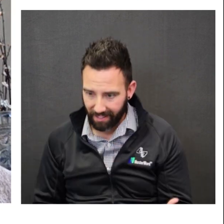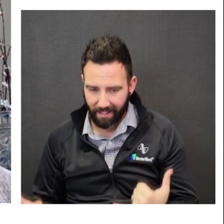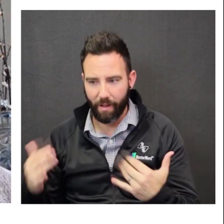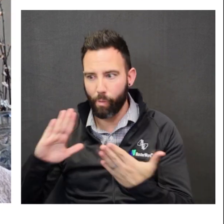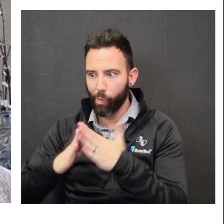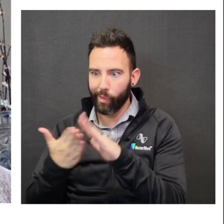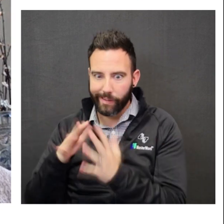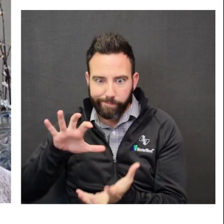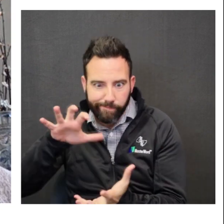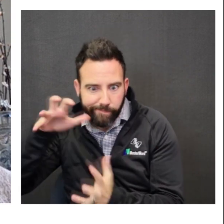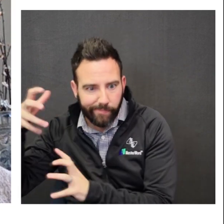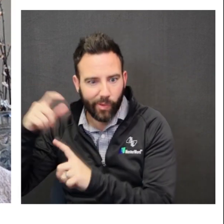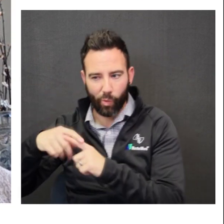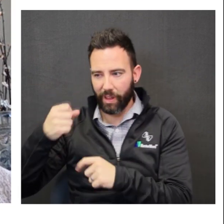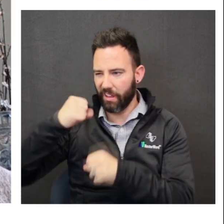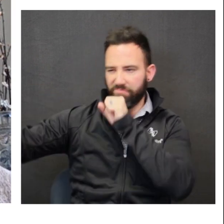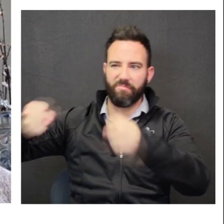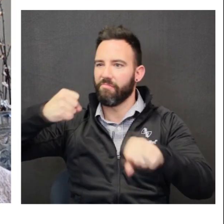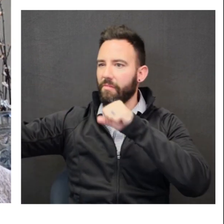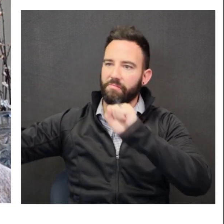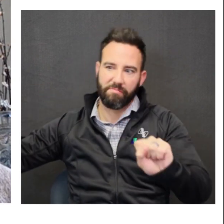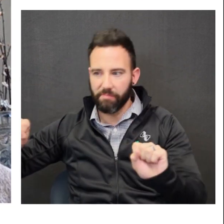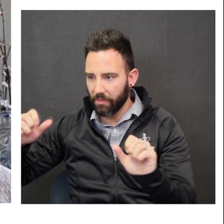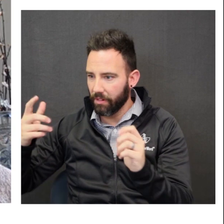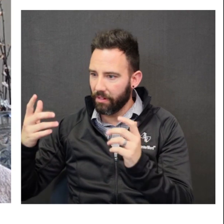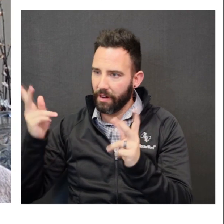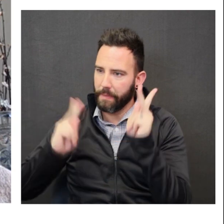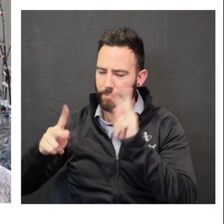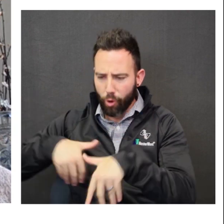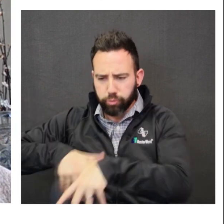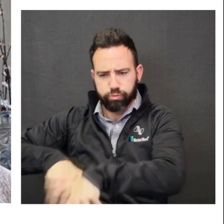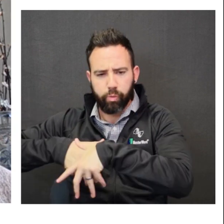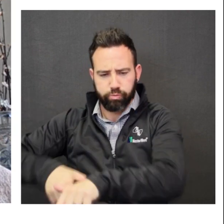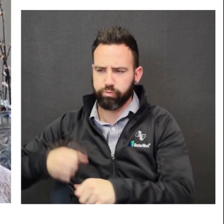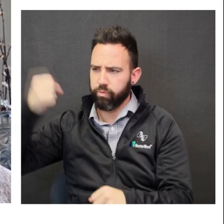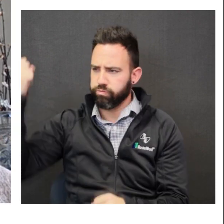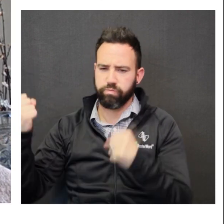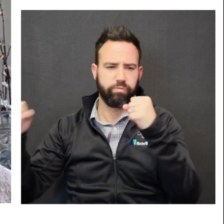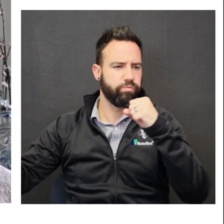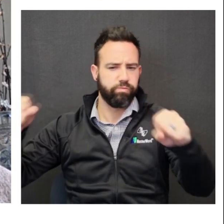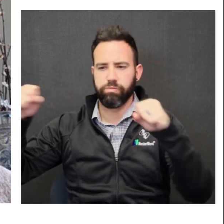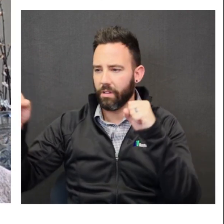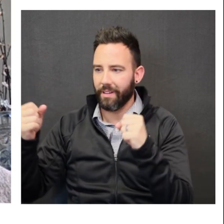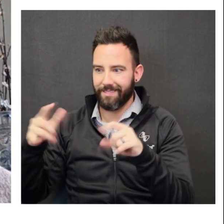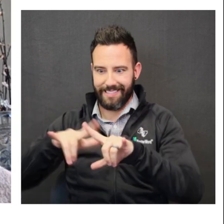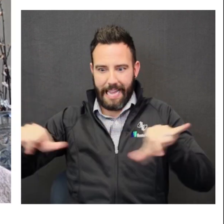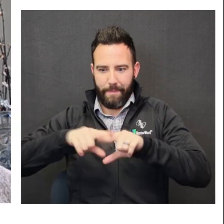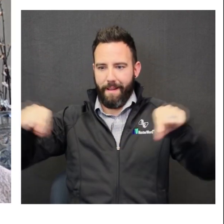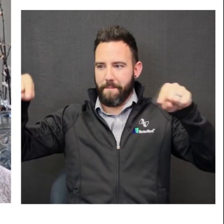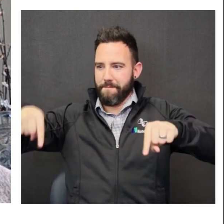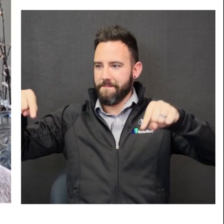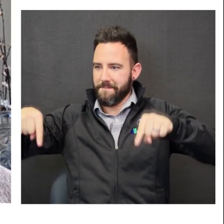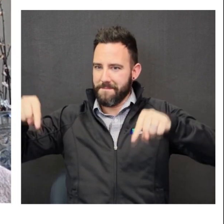community unrest, and demonstrations happening around the country, so we have like kind of two things happening